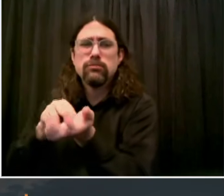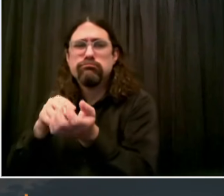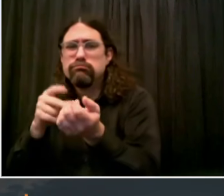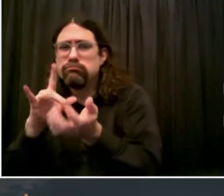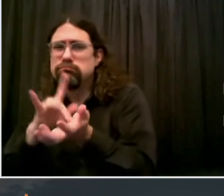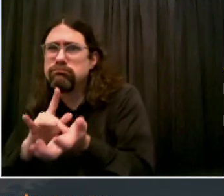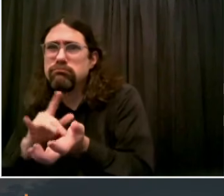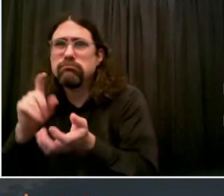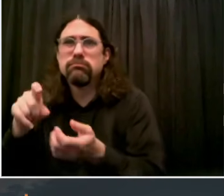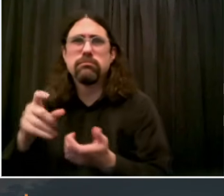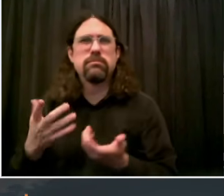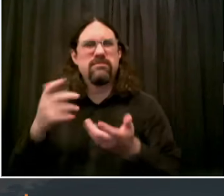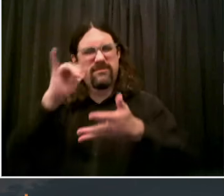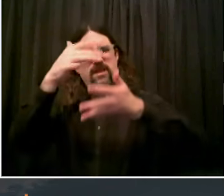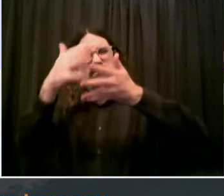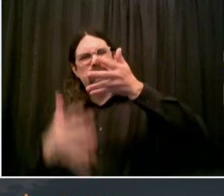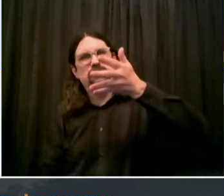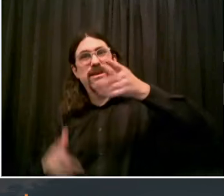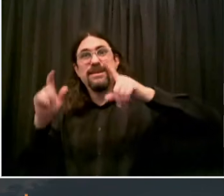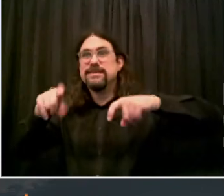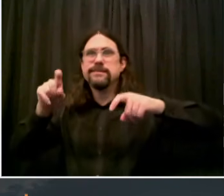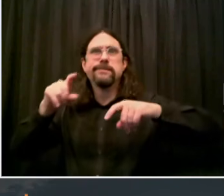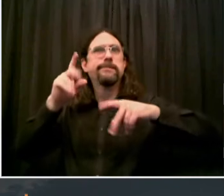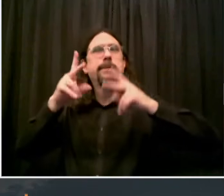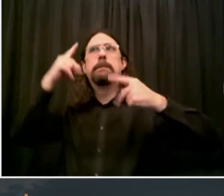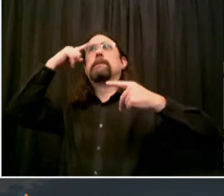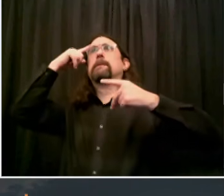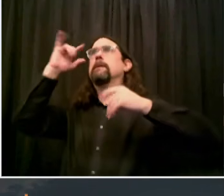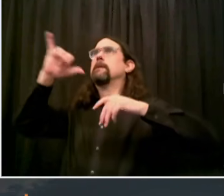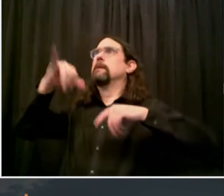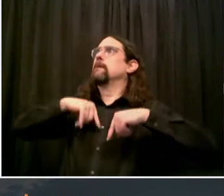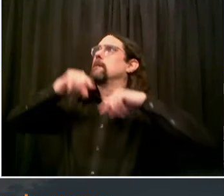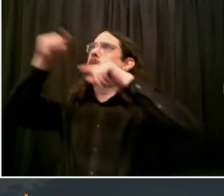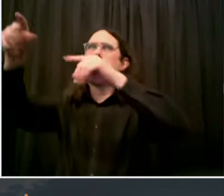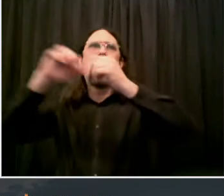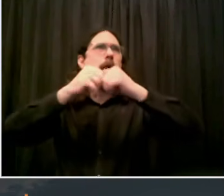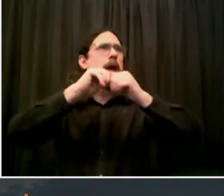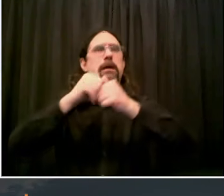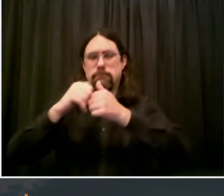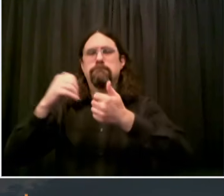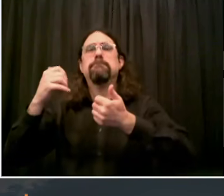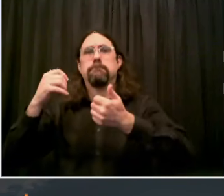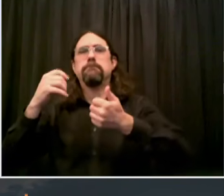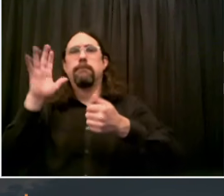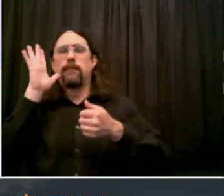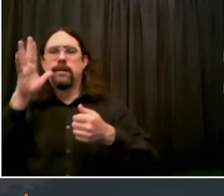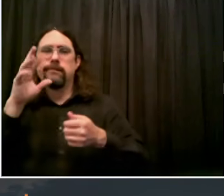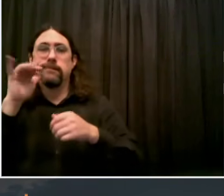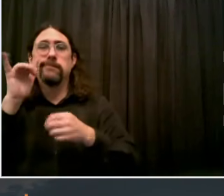WILL BE MEDICAL PROFESSIONALS CONSTANTLY WORKING WITH THE PEOPLE IN THE HOTELS. WE WANT EVERYDAY CONNECTION WITH